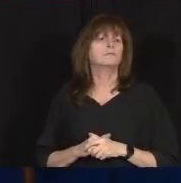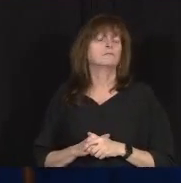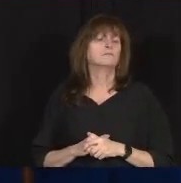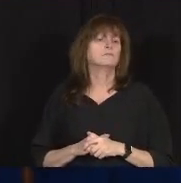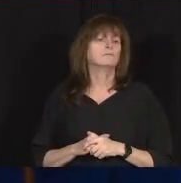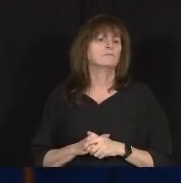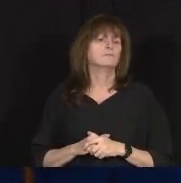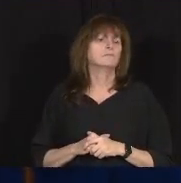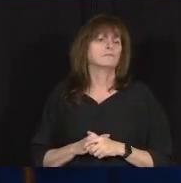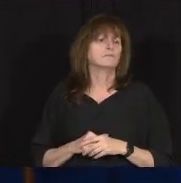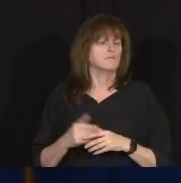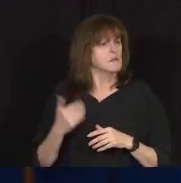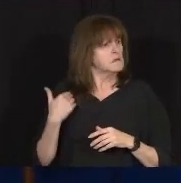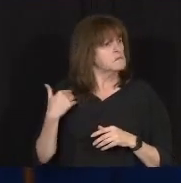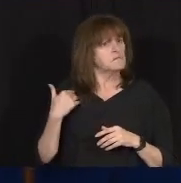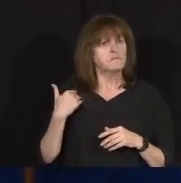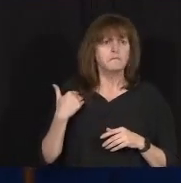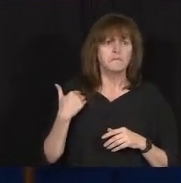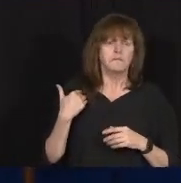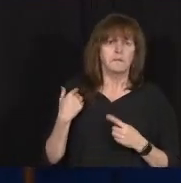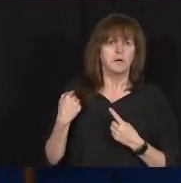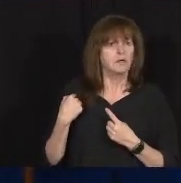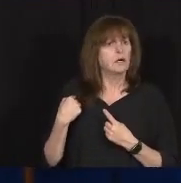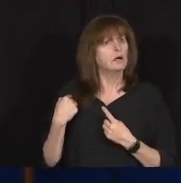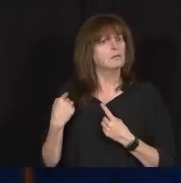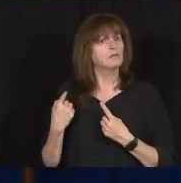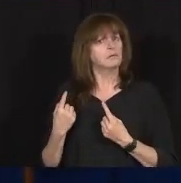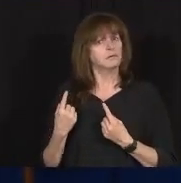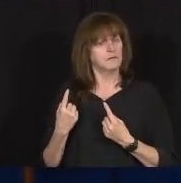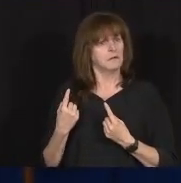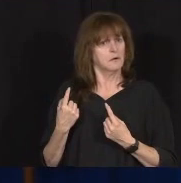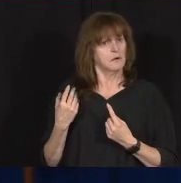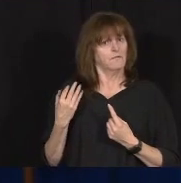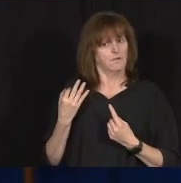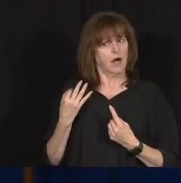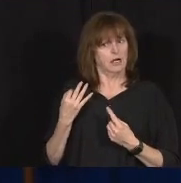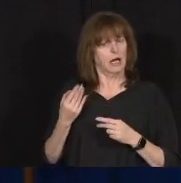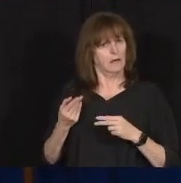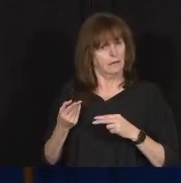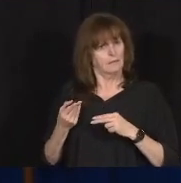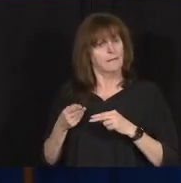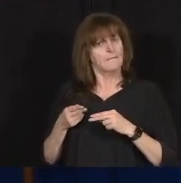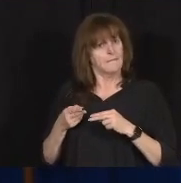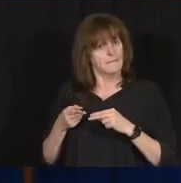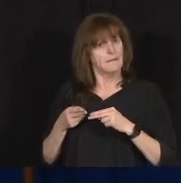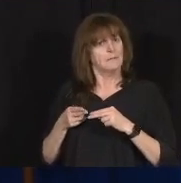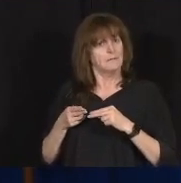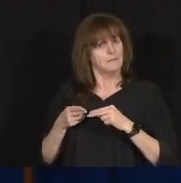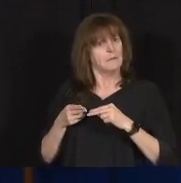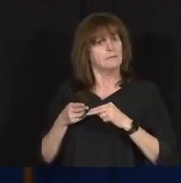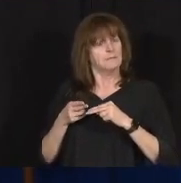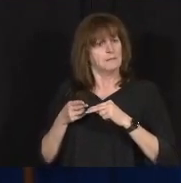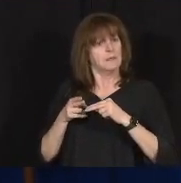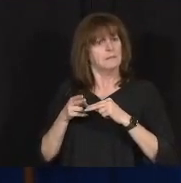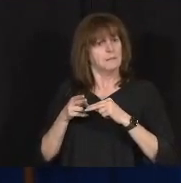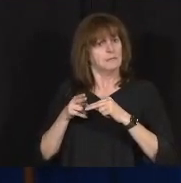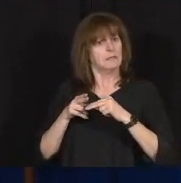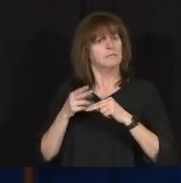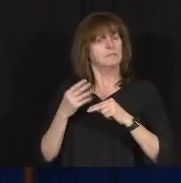until Estuardo Alvarado has setting an increasing number of cases says that we are seeing a decline in new cases and